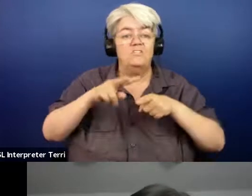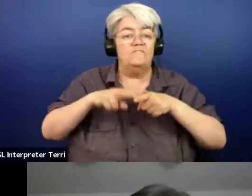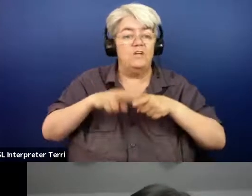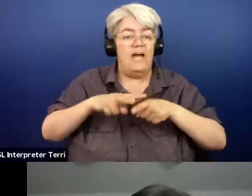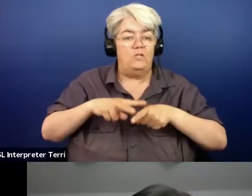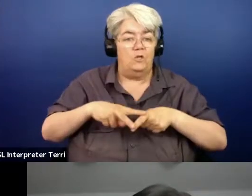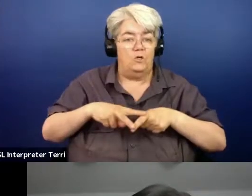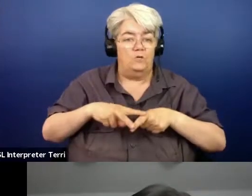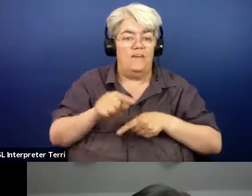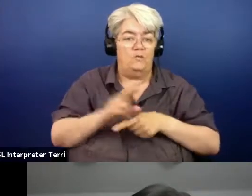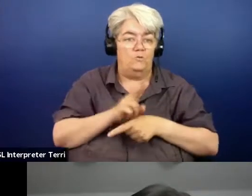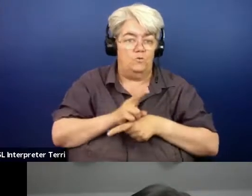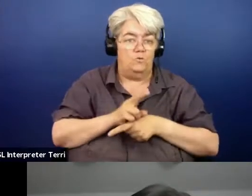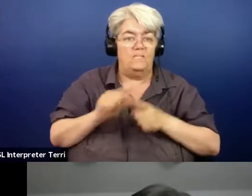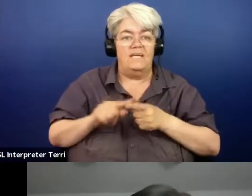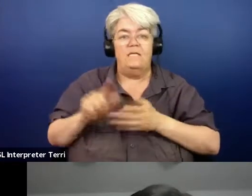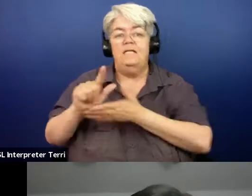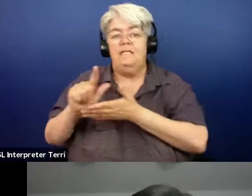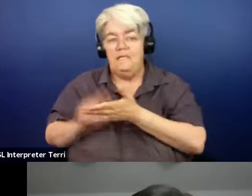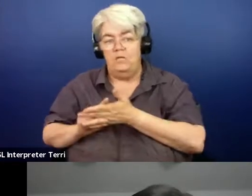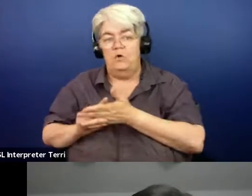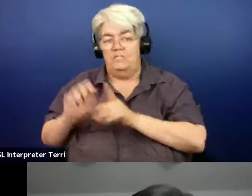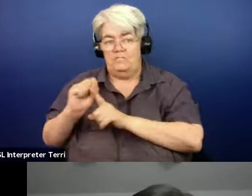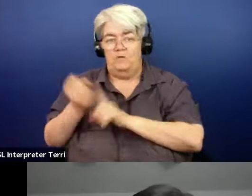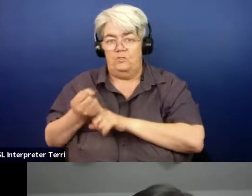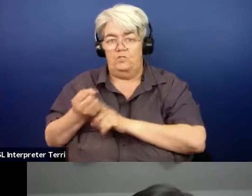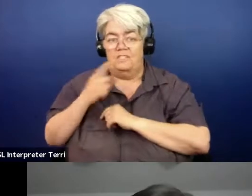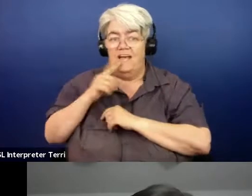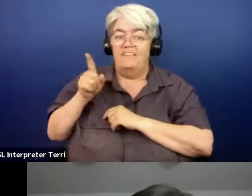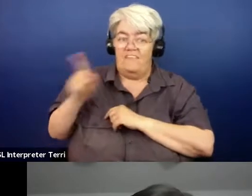in lead proceedings can be really challenging.